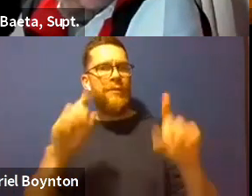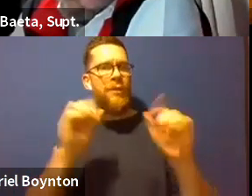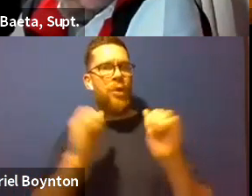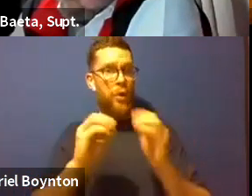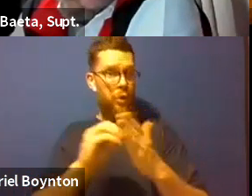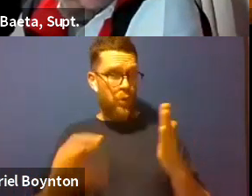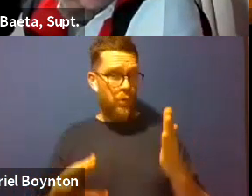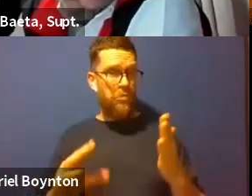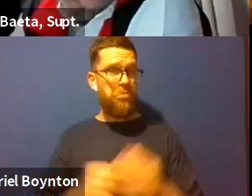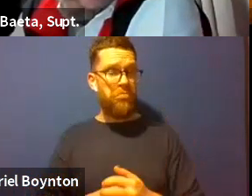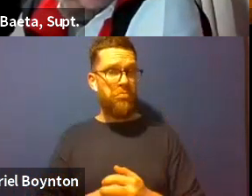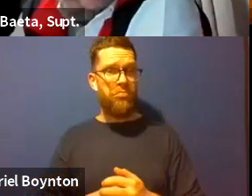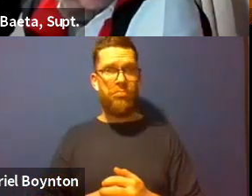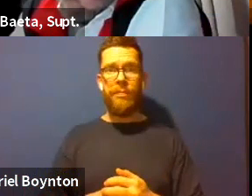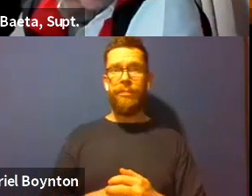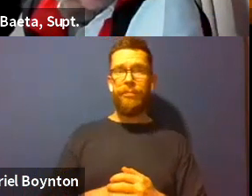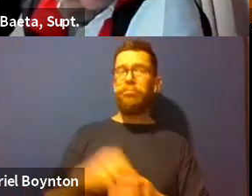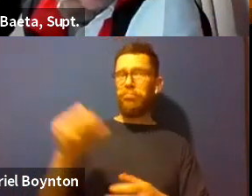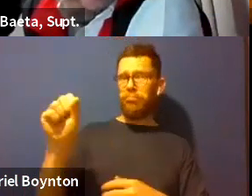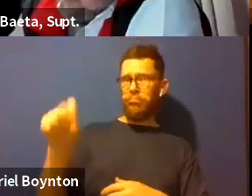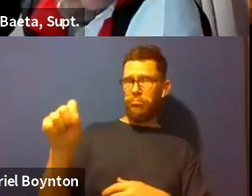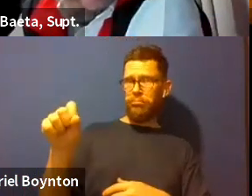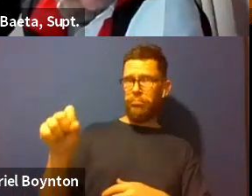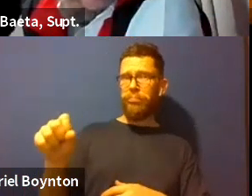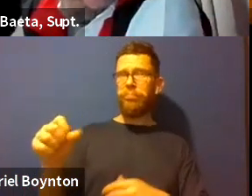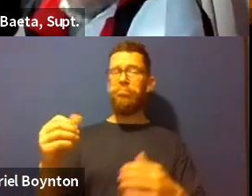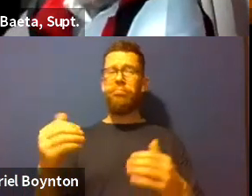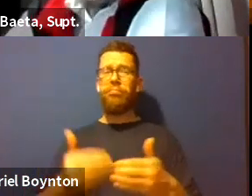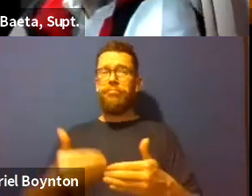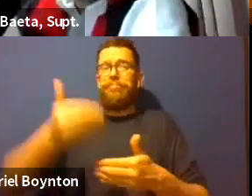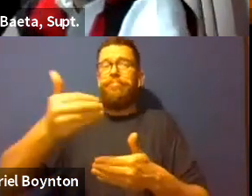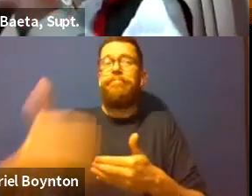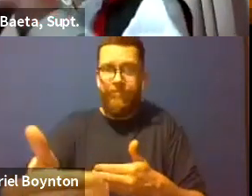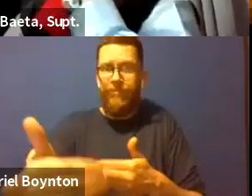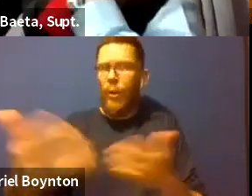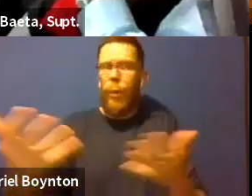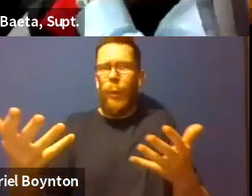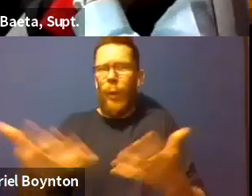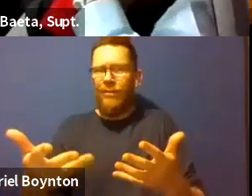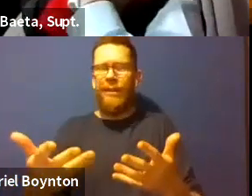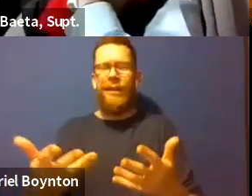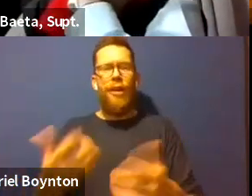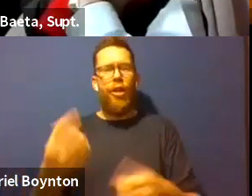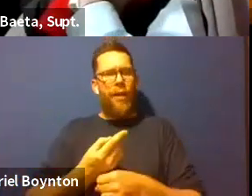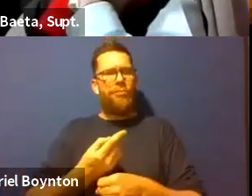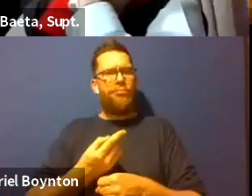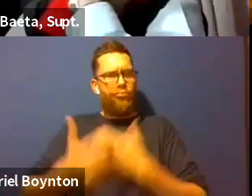Deniz Savas: Guys, and I guess if we get to the next question is, what, what is the next step, you know, what's, what's the, what's the next step. What's the right step to kind of grow.